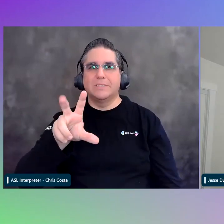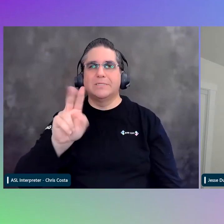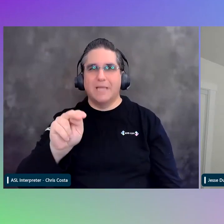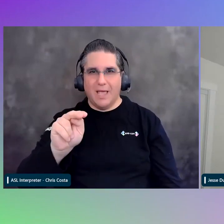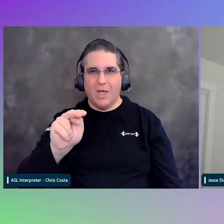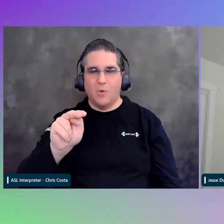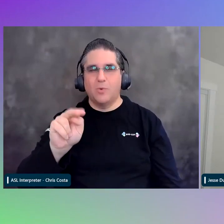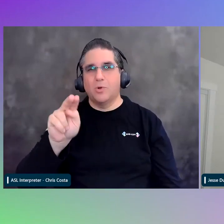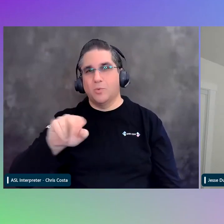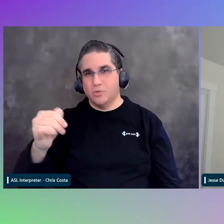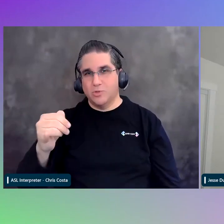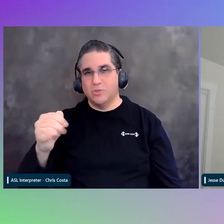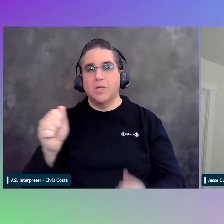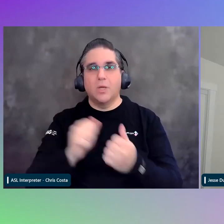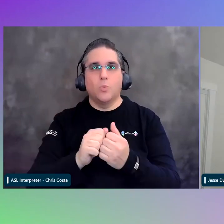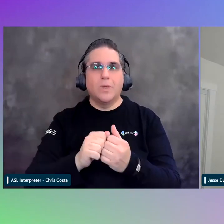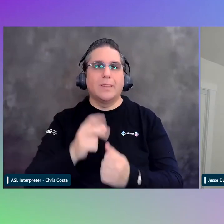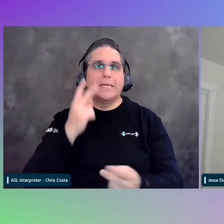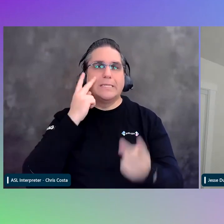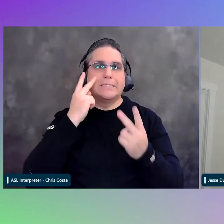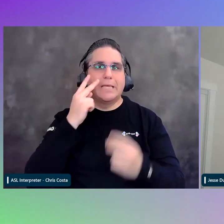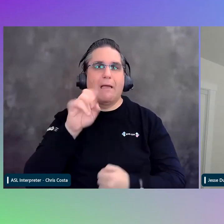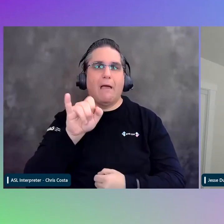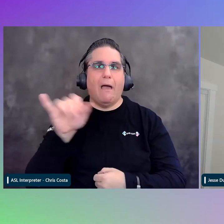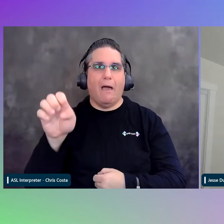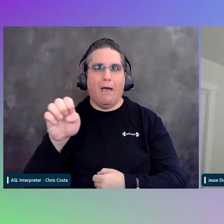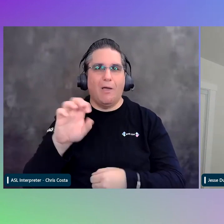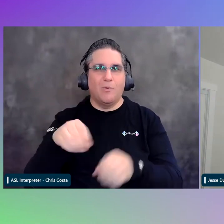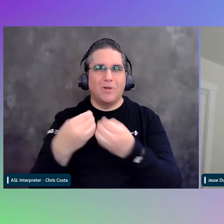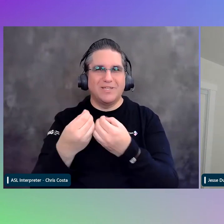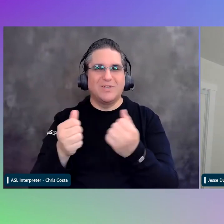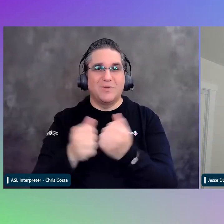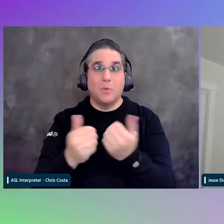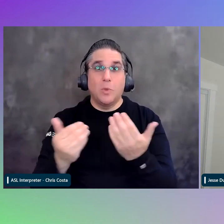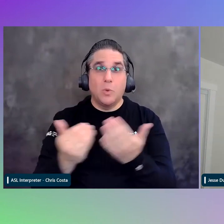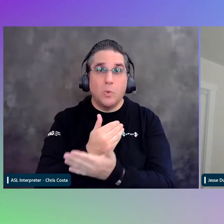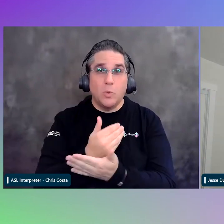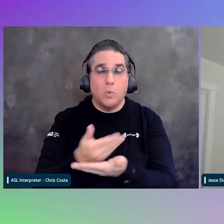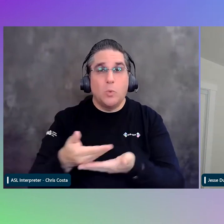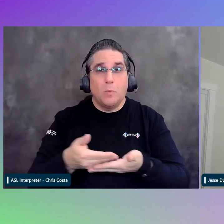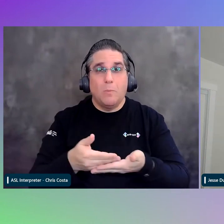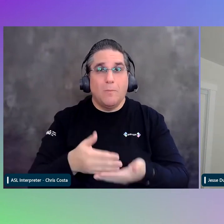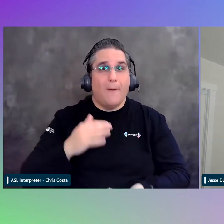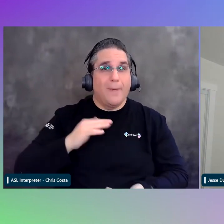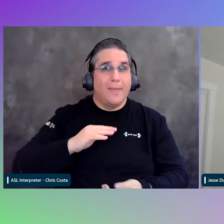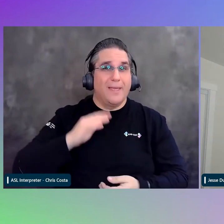German Shepherd featured on the